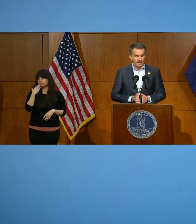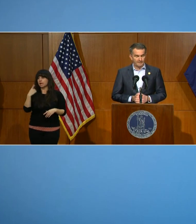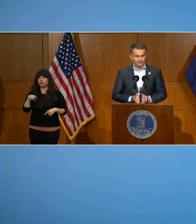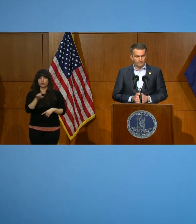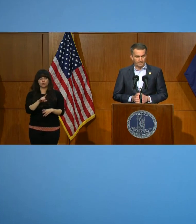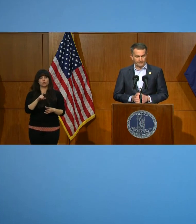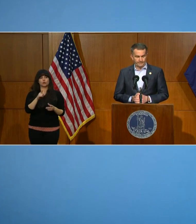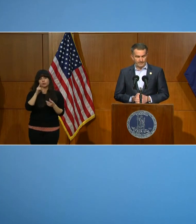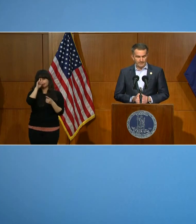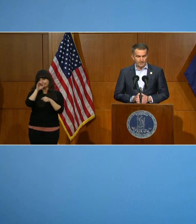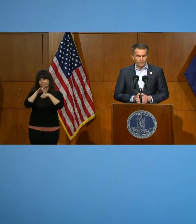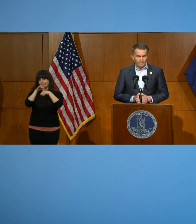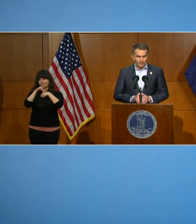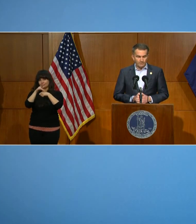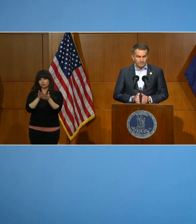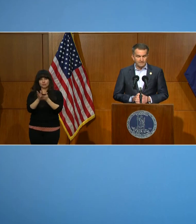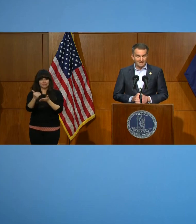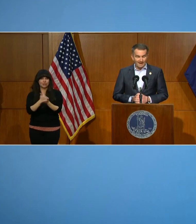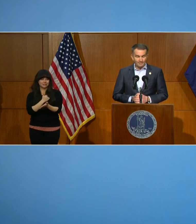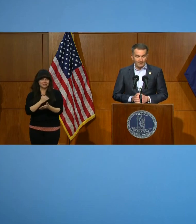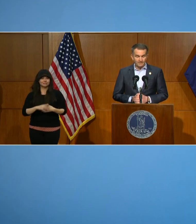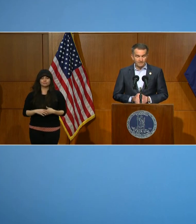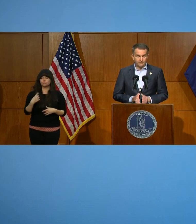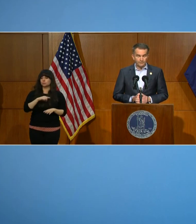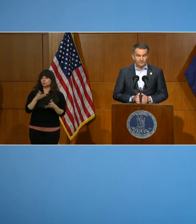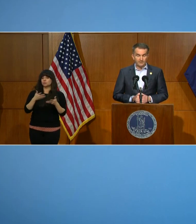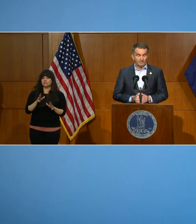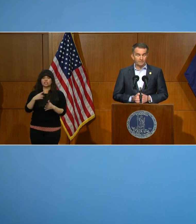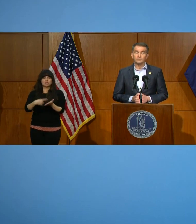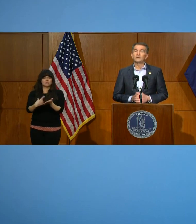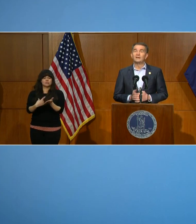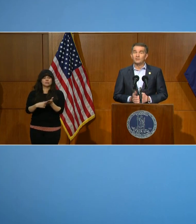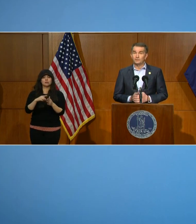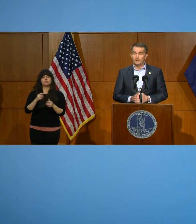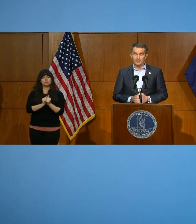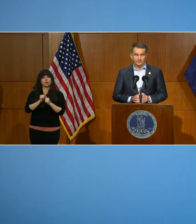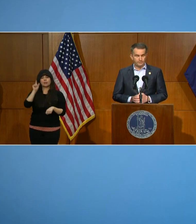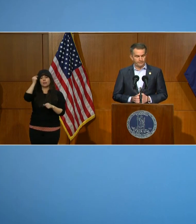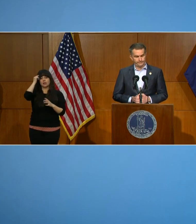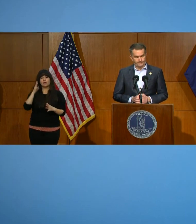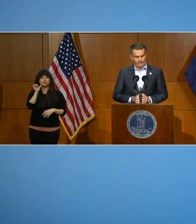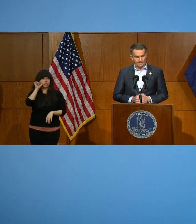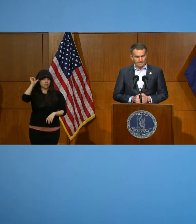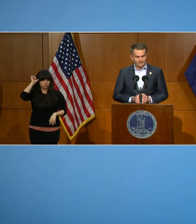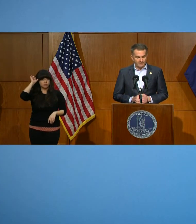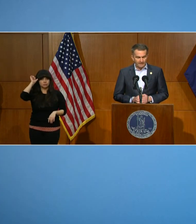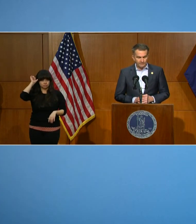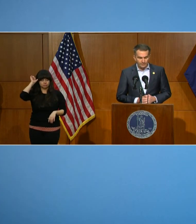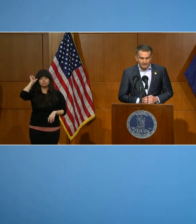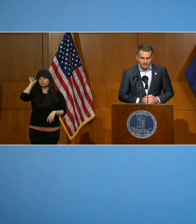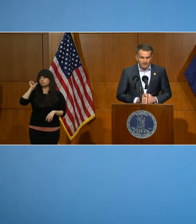TURN TO TRANSPARENCY. I KNOW THAT THAT'S ON EVERYONE'S MIND AS WELL. WE TALKED A LOT ABOUT